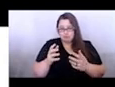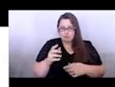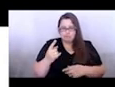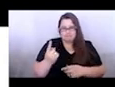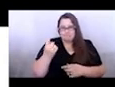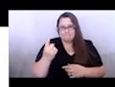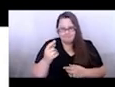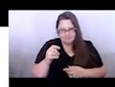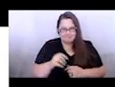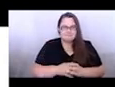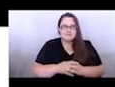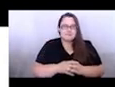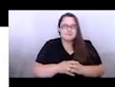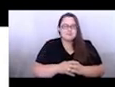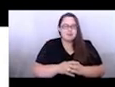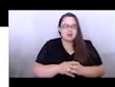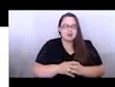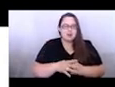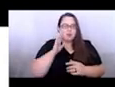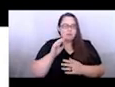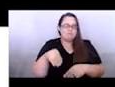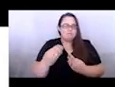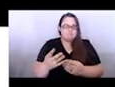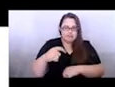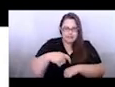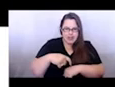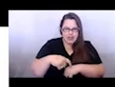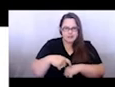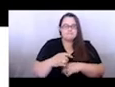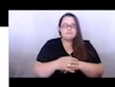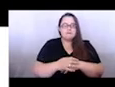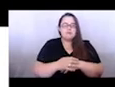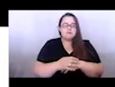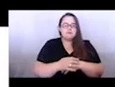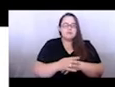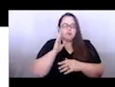I'm gonna go ahead and give you guys some time. If you guys could get a pen or pencil and a piece of paper.